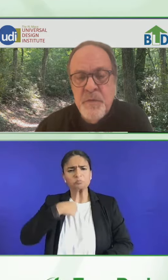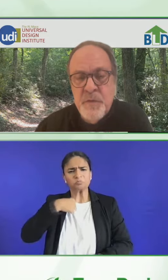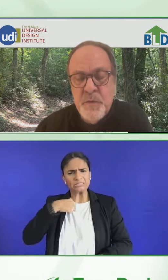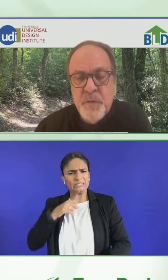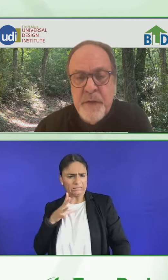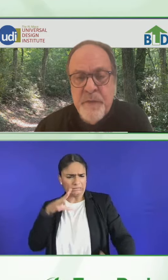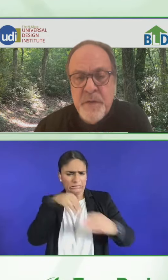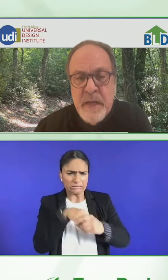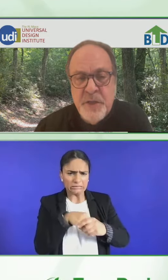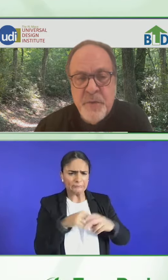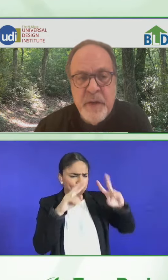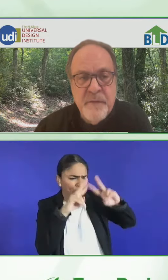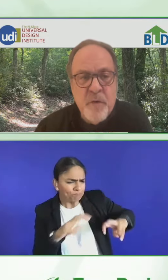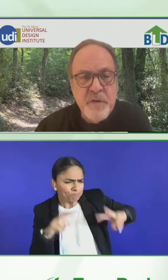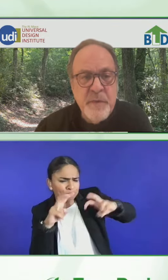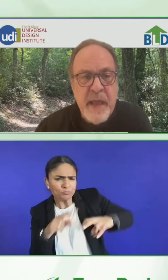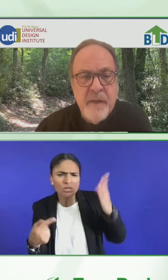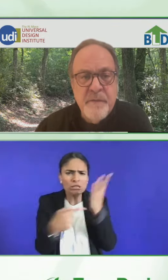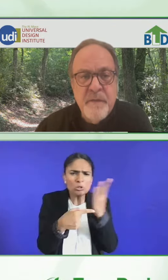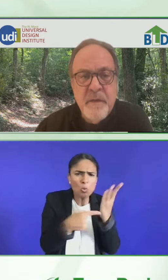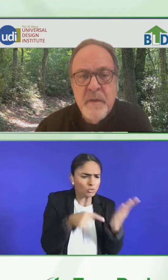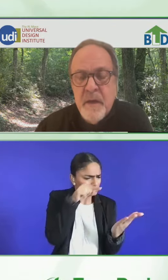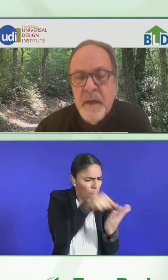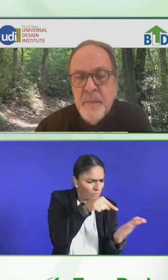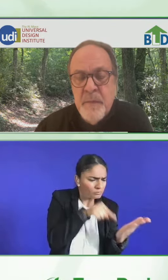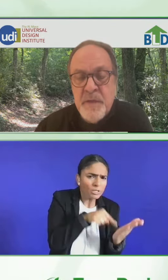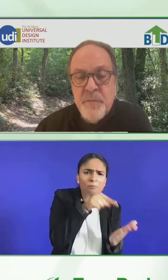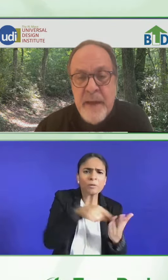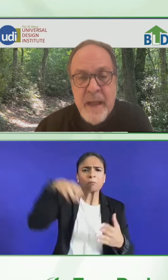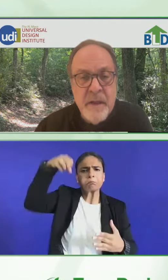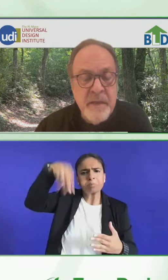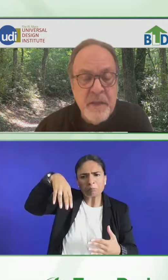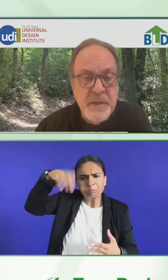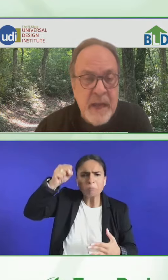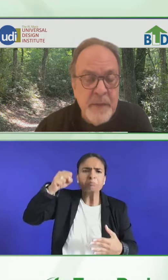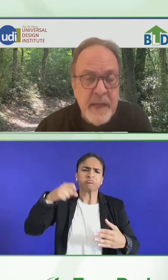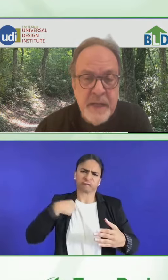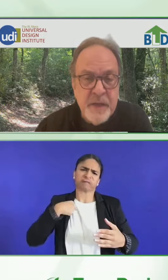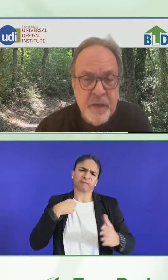the 21st-century of course we have this reality that is dominating a